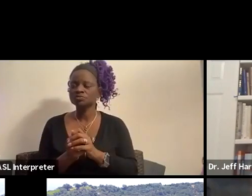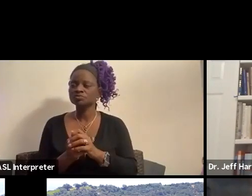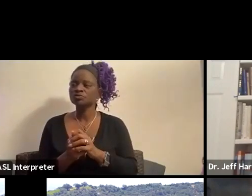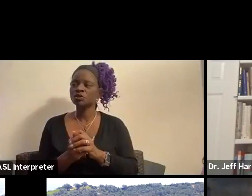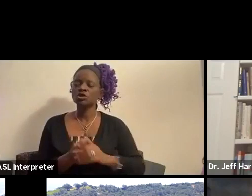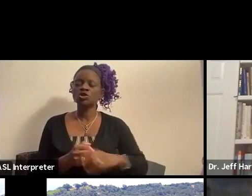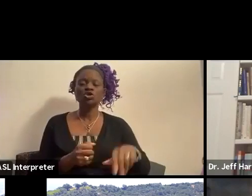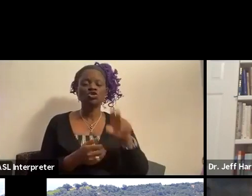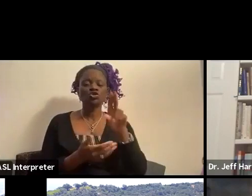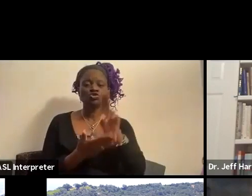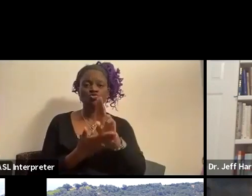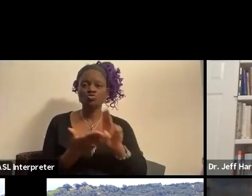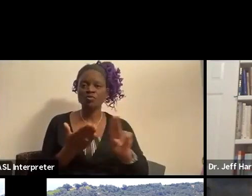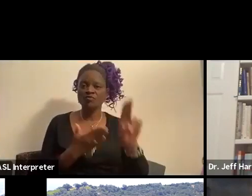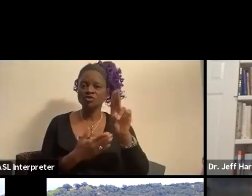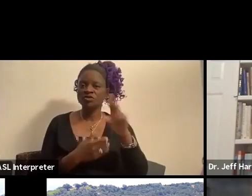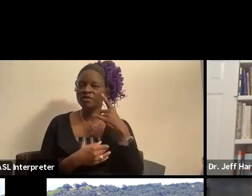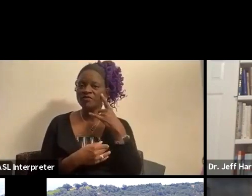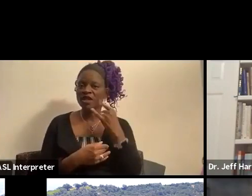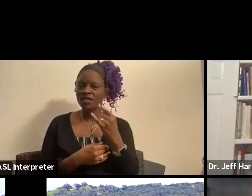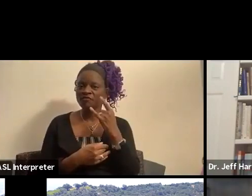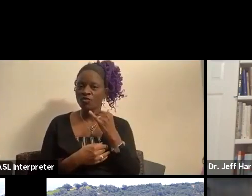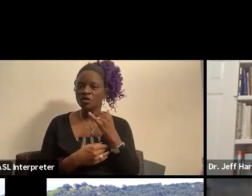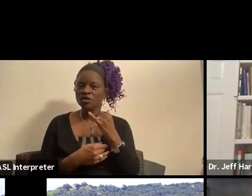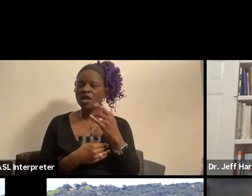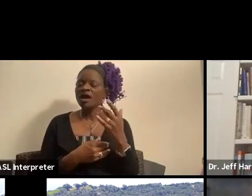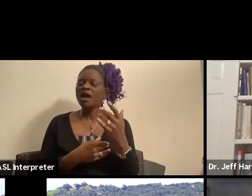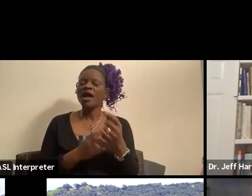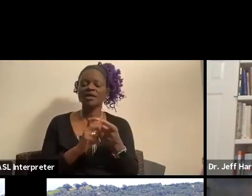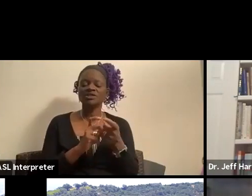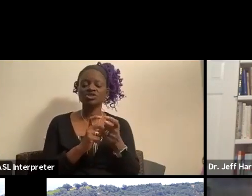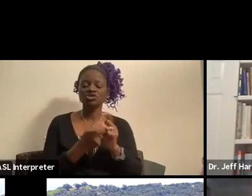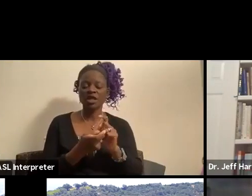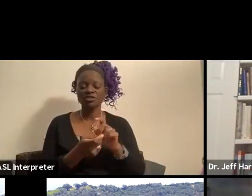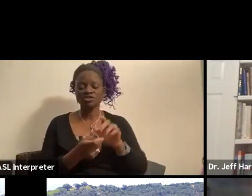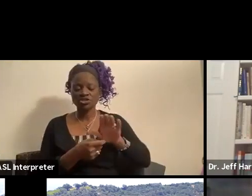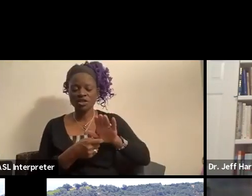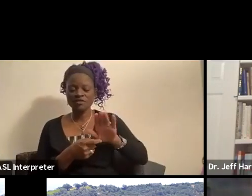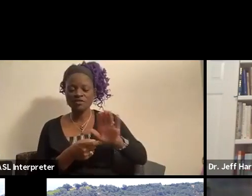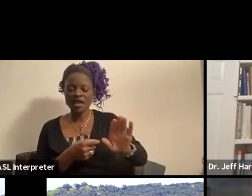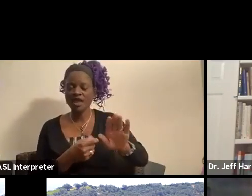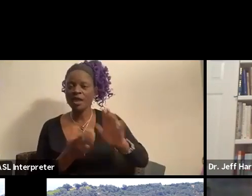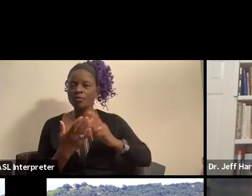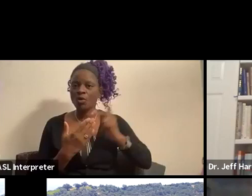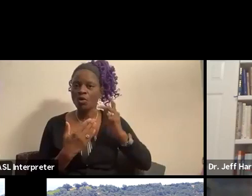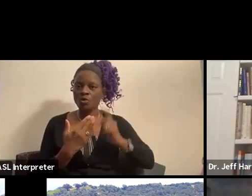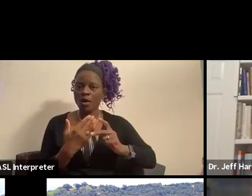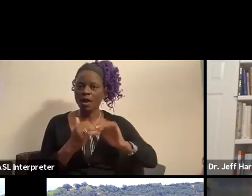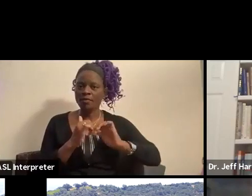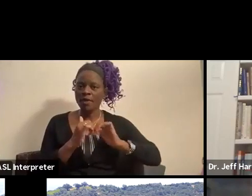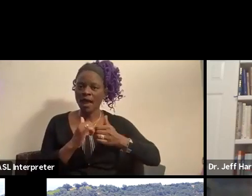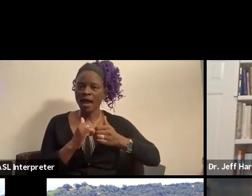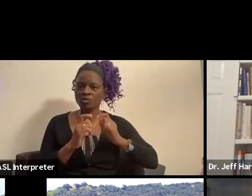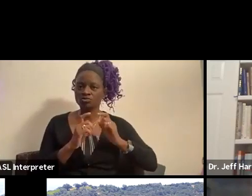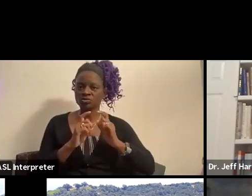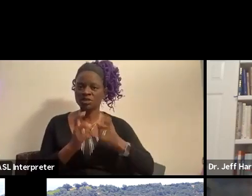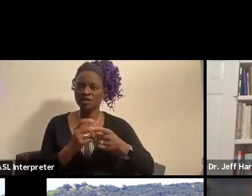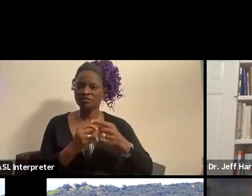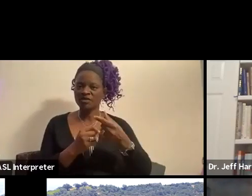its admission requirements because they're seeing the same impact on students. But I would tell you, we have developed as